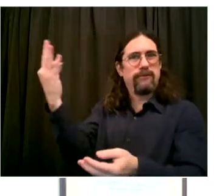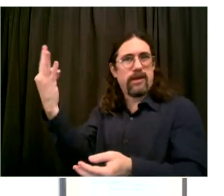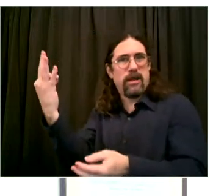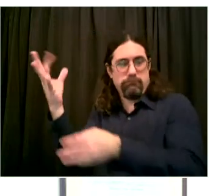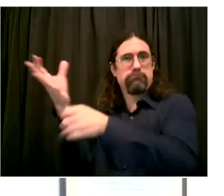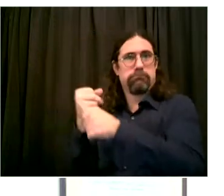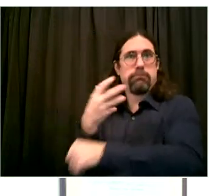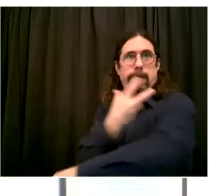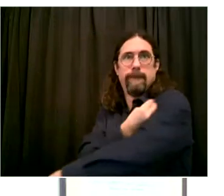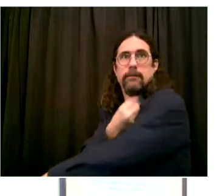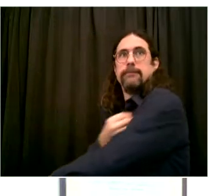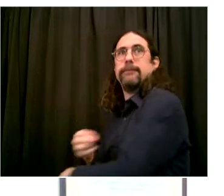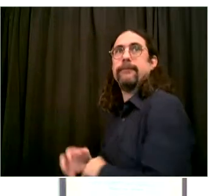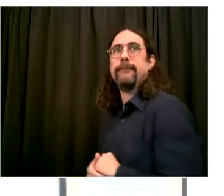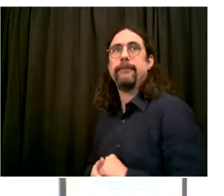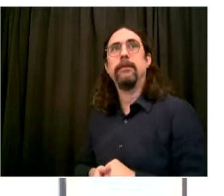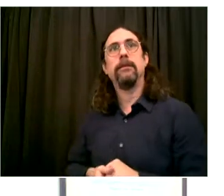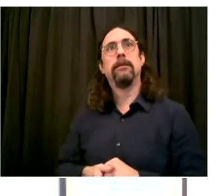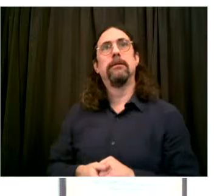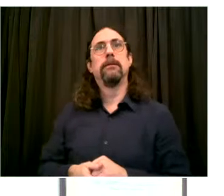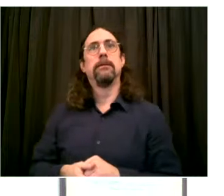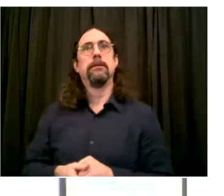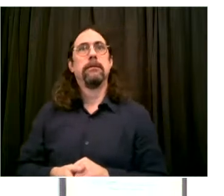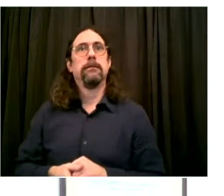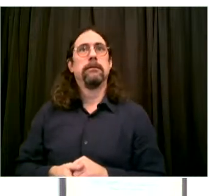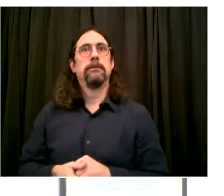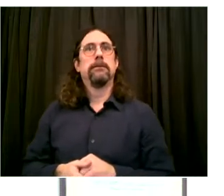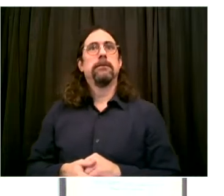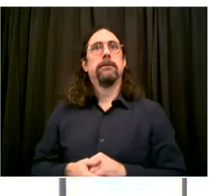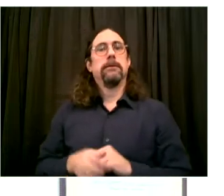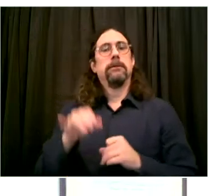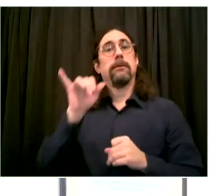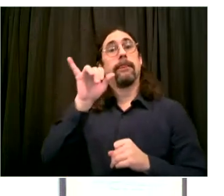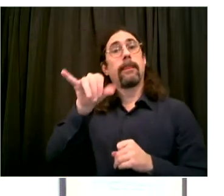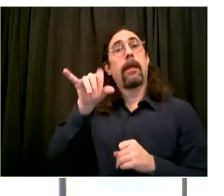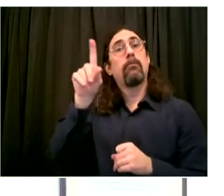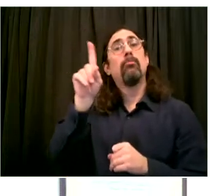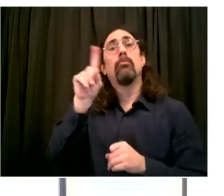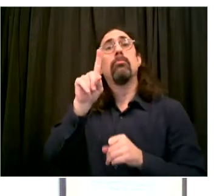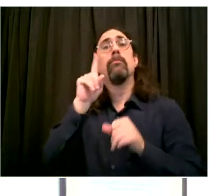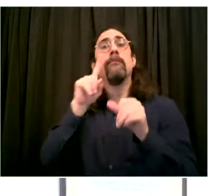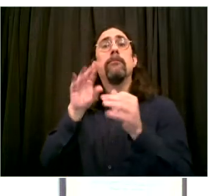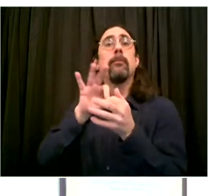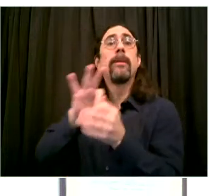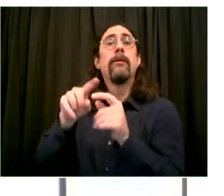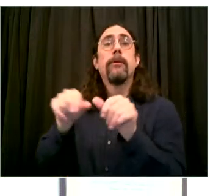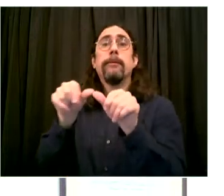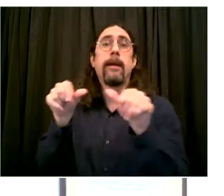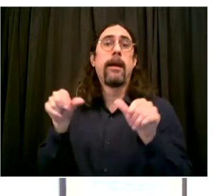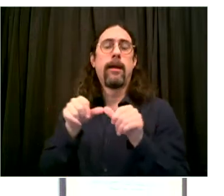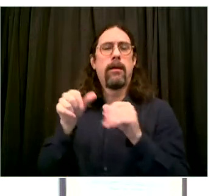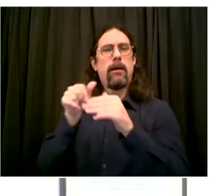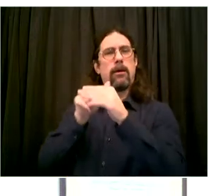THAT HAVE BEEN SCHEDULED.D. THOSE ARE JUST FOR CITY SITES AND SPECIFICALLY FOR THE HEALTH